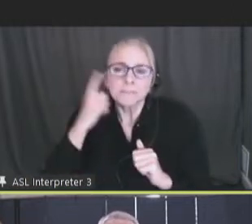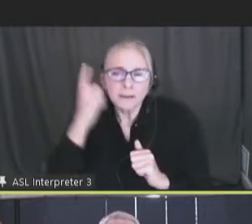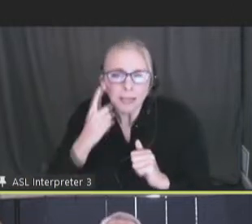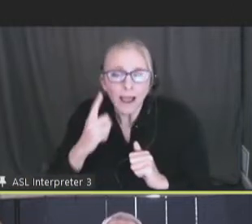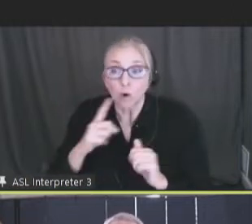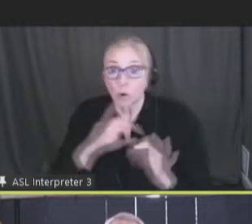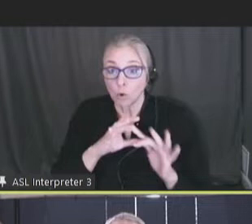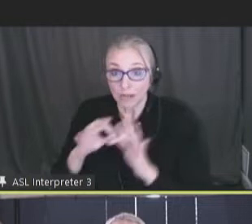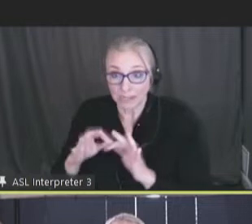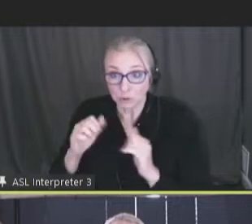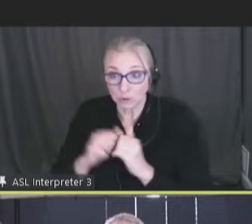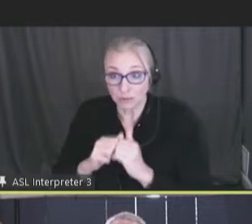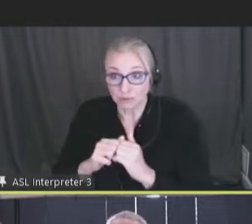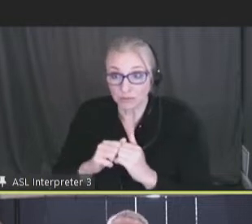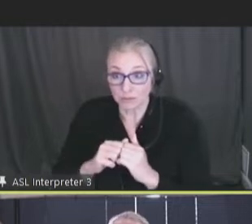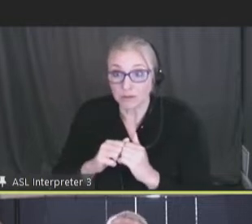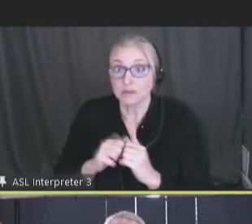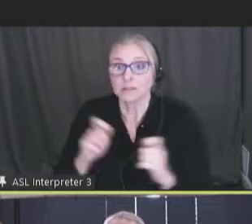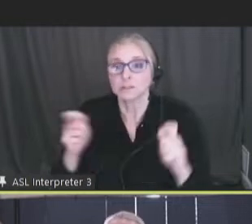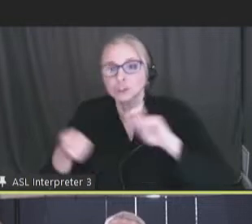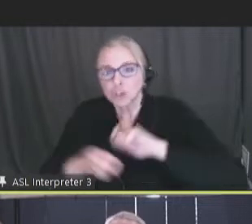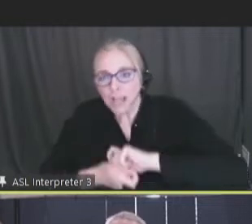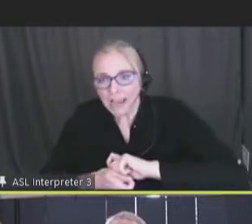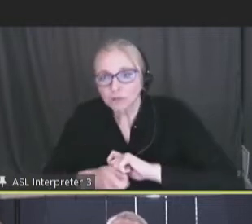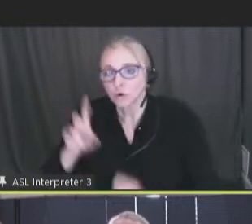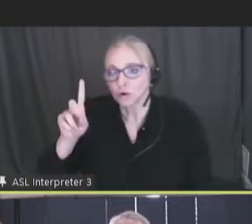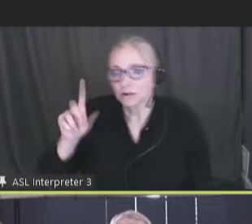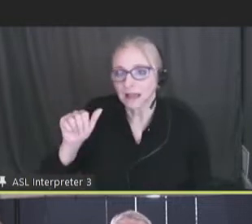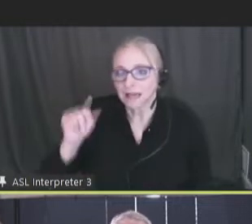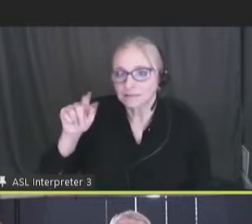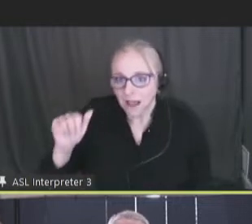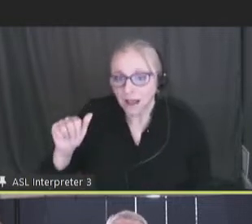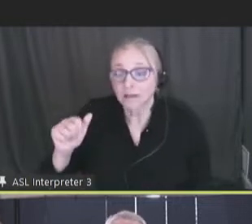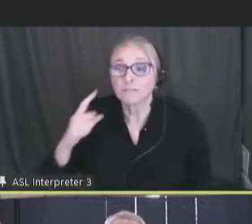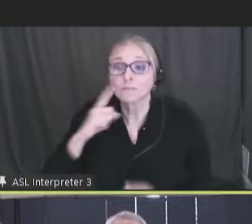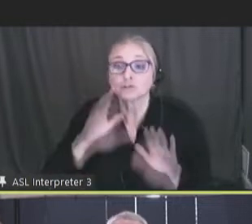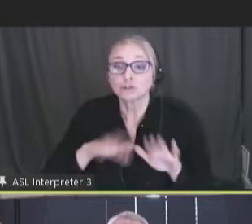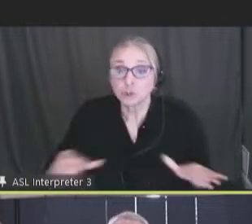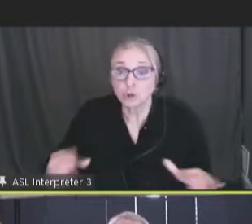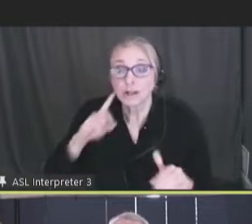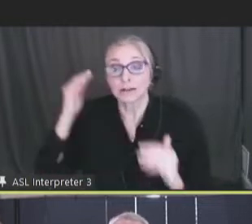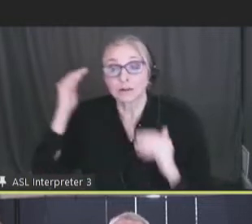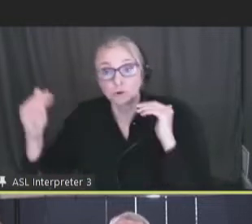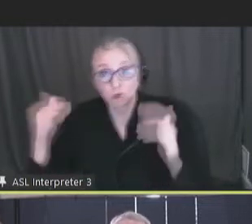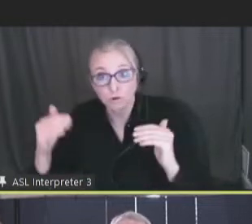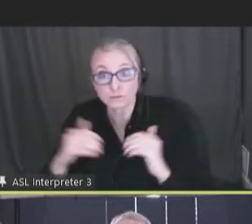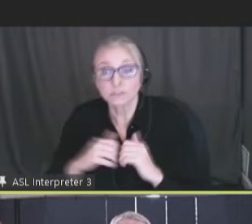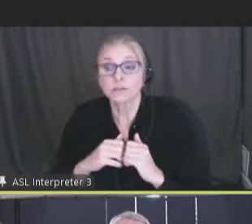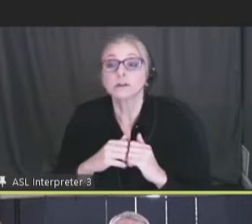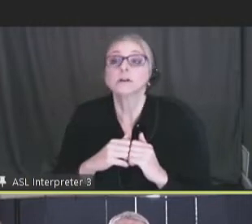with delta -- or change in vaccination rates for children and for adults as a reflection